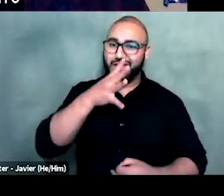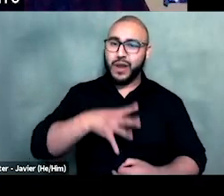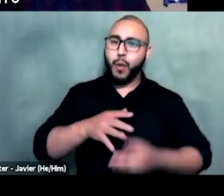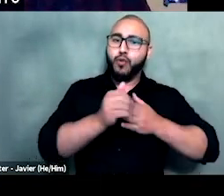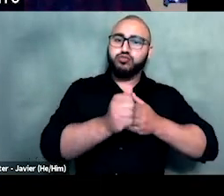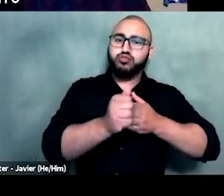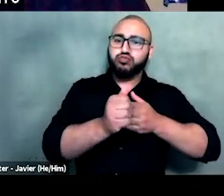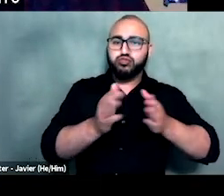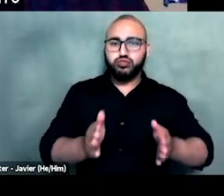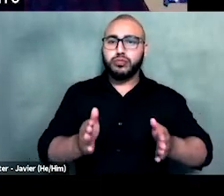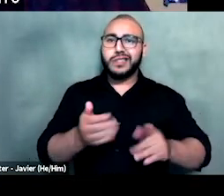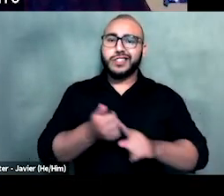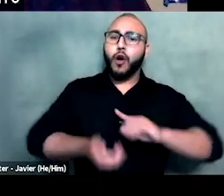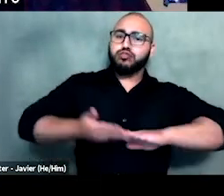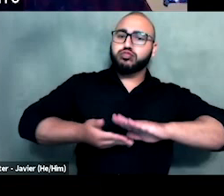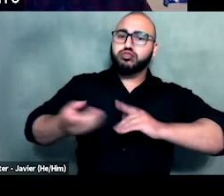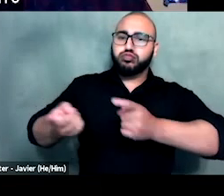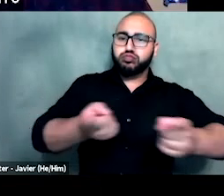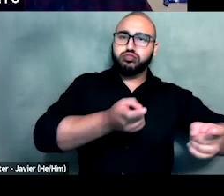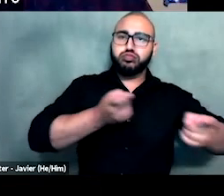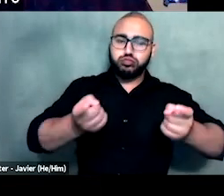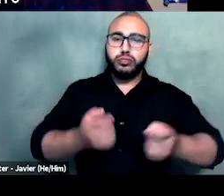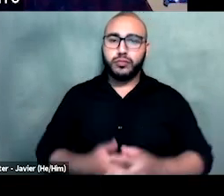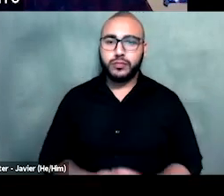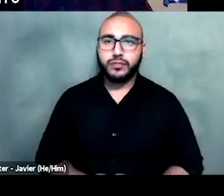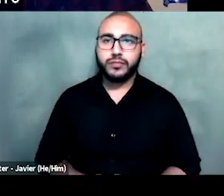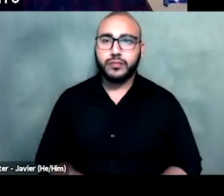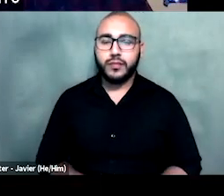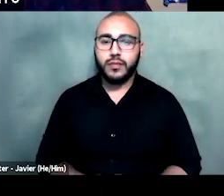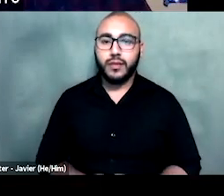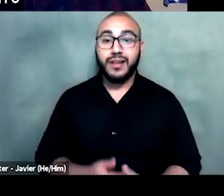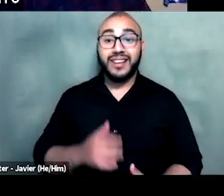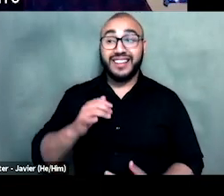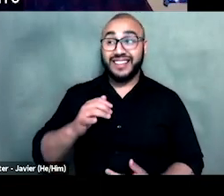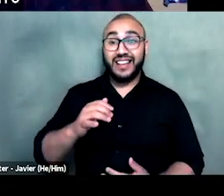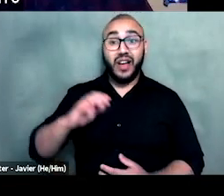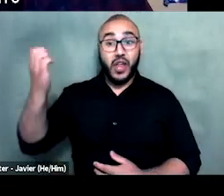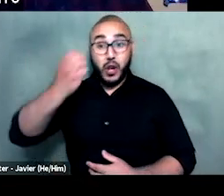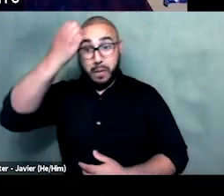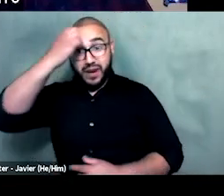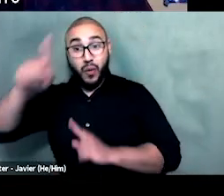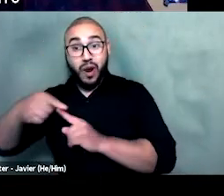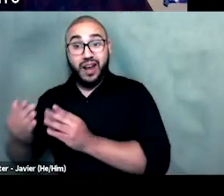she kind of runs the show. And that was really never acknowledged by Europeans,